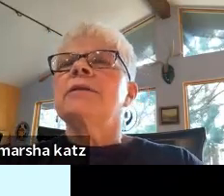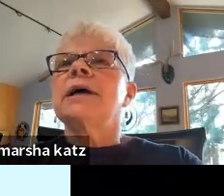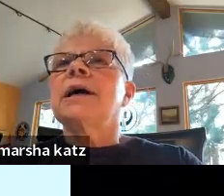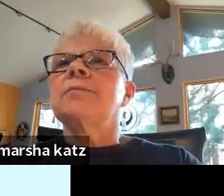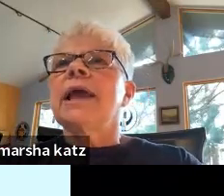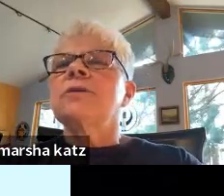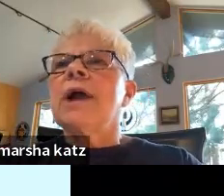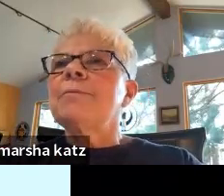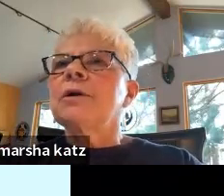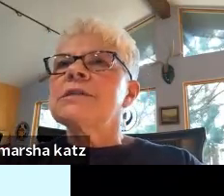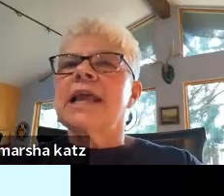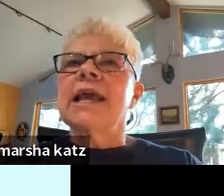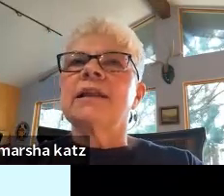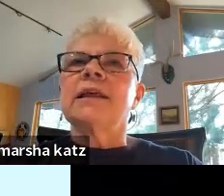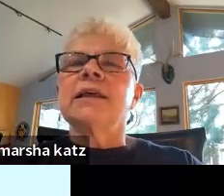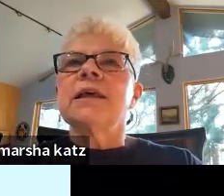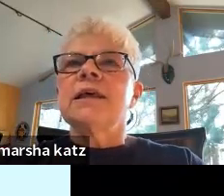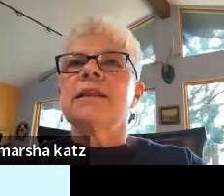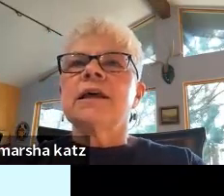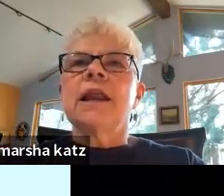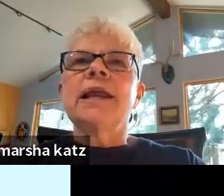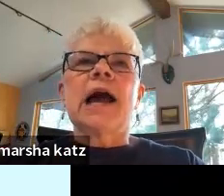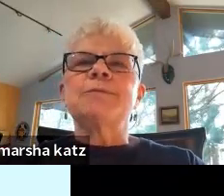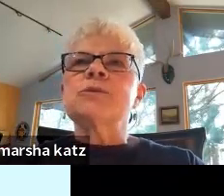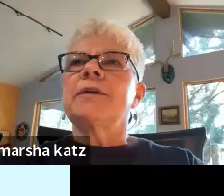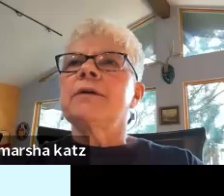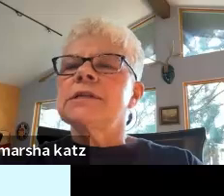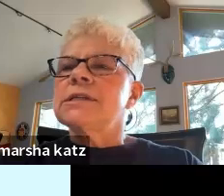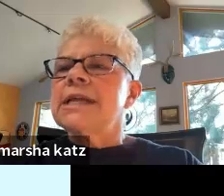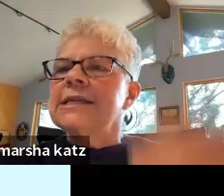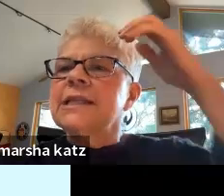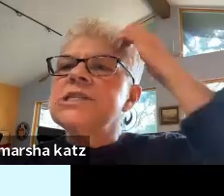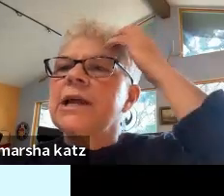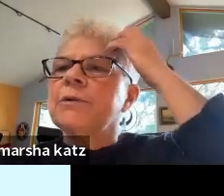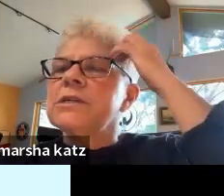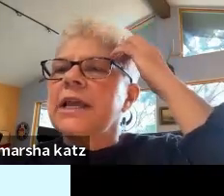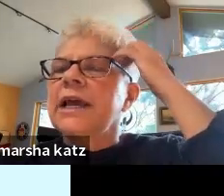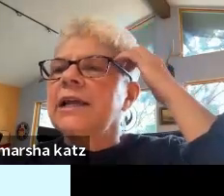music, laws, rules and customs, science and technology and literature and